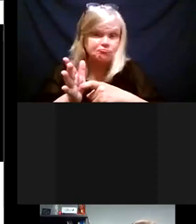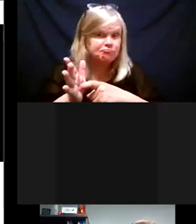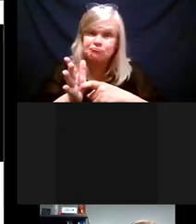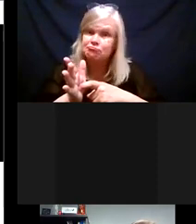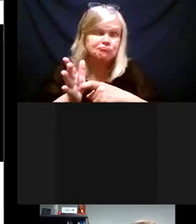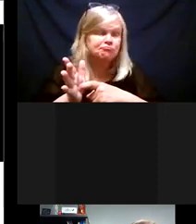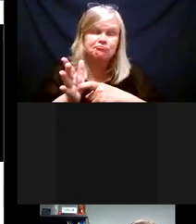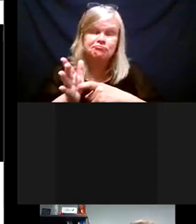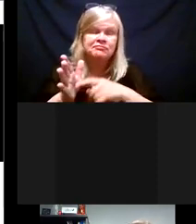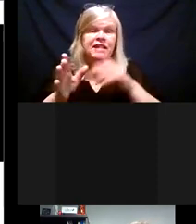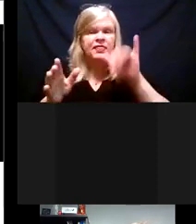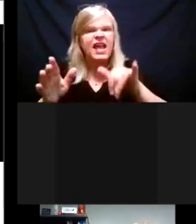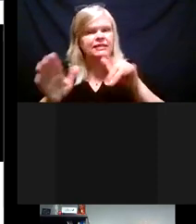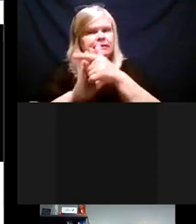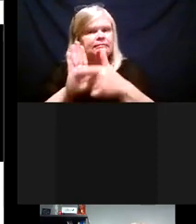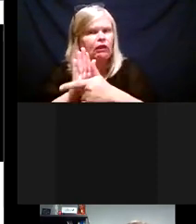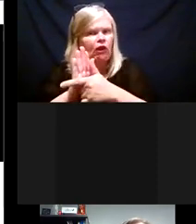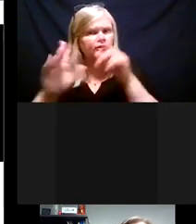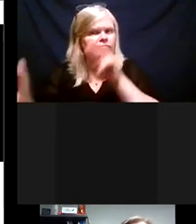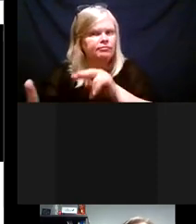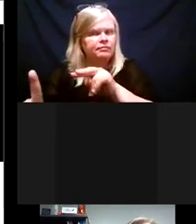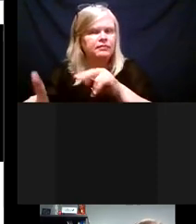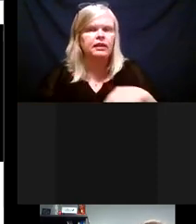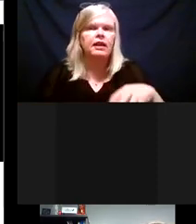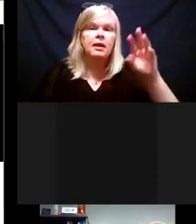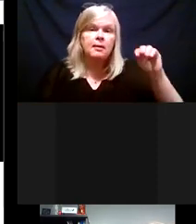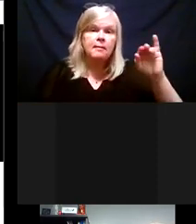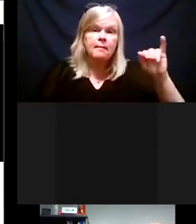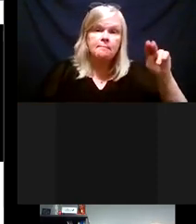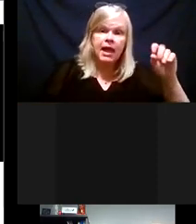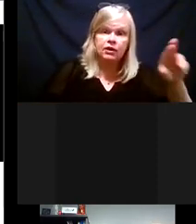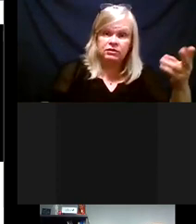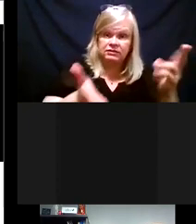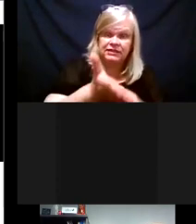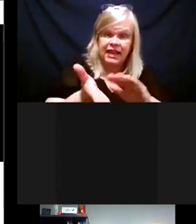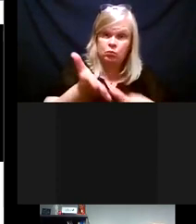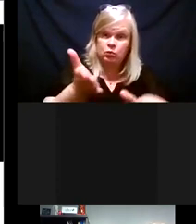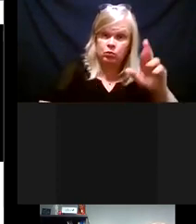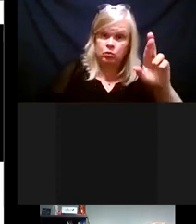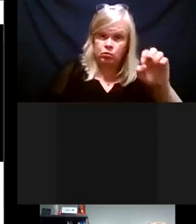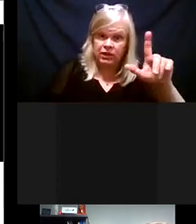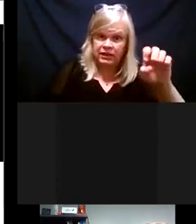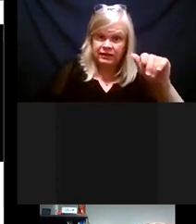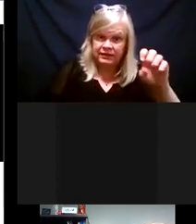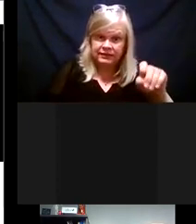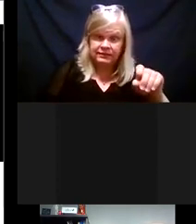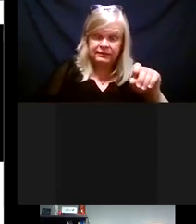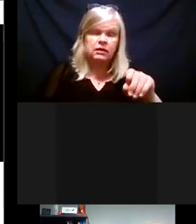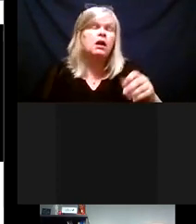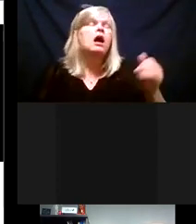CAN MINORS SIGN RELEASES? MINORS CAN SIGN RELEASES AS LONG AS THEY ARE ABLE TO UNDERSTAND THE RELEASE, THE CONFIDENTIALITY